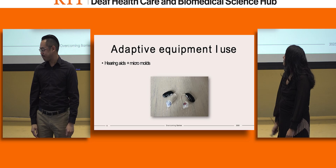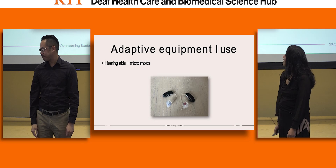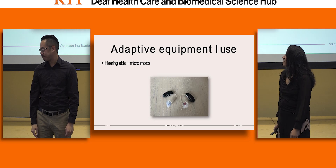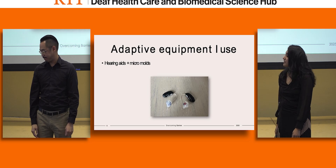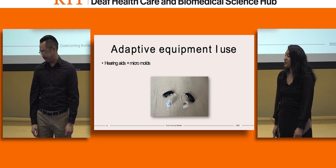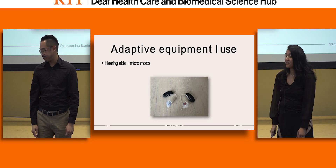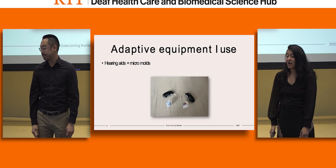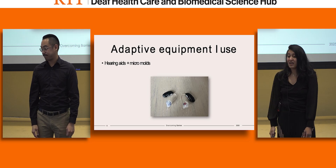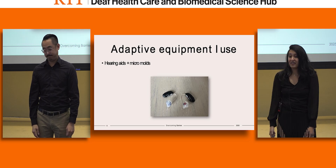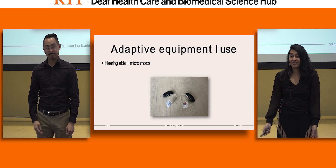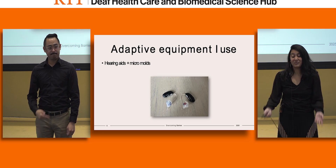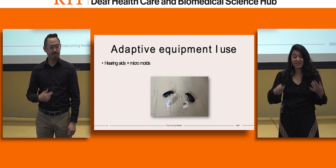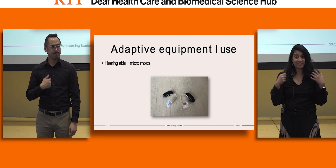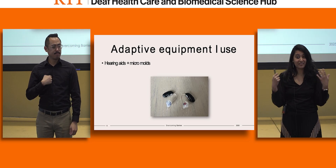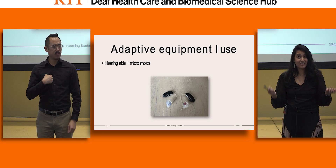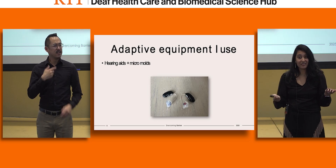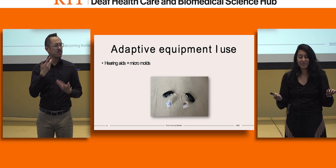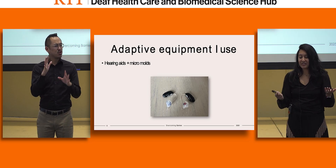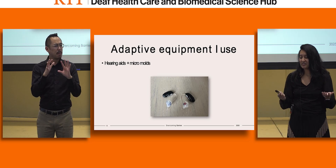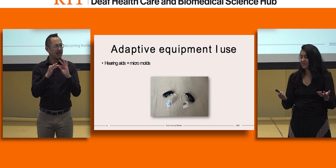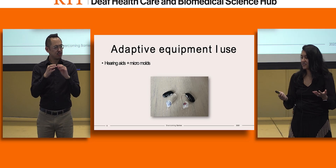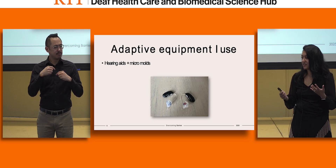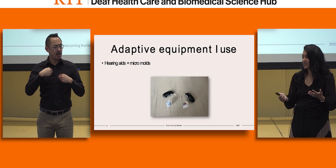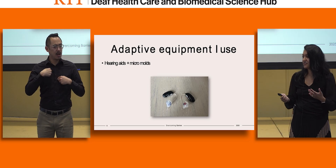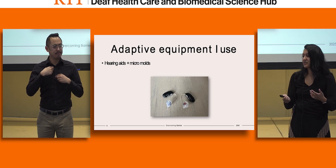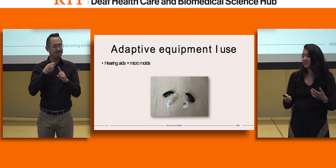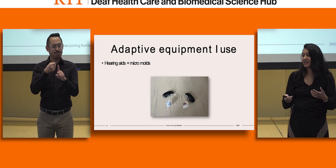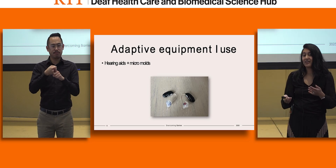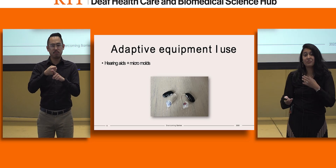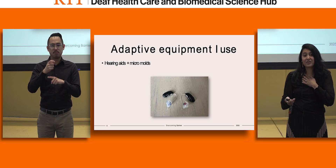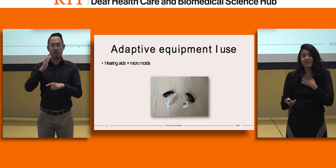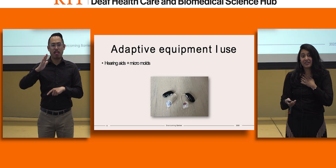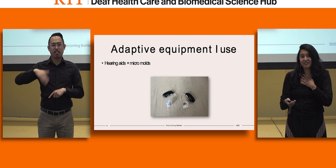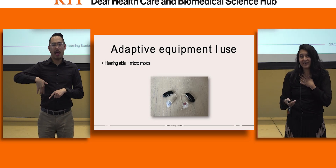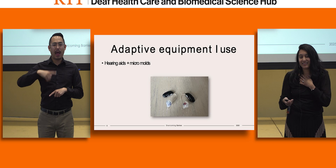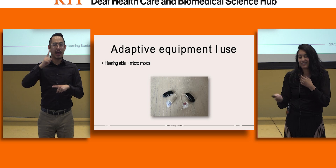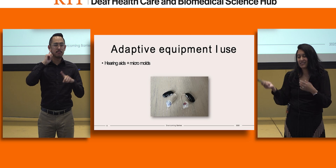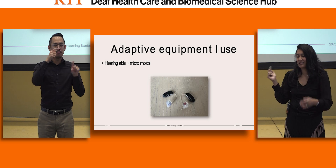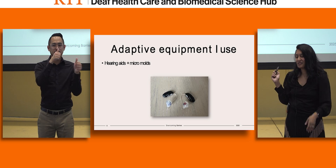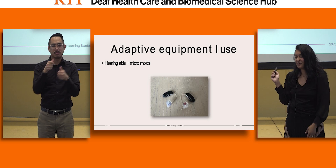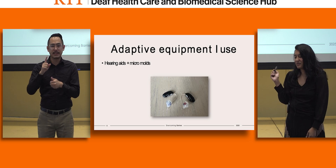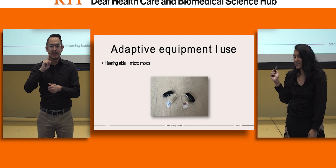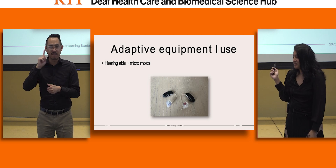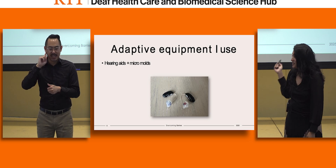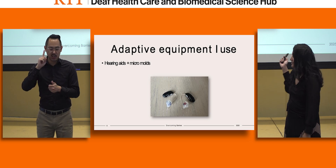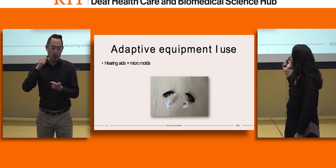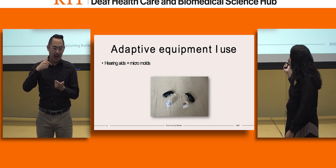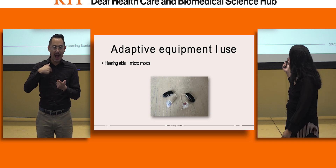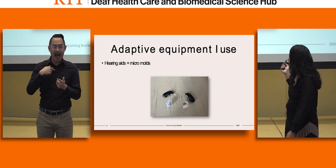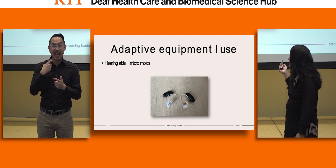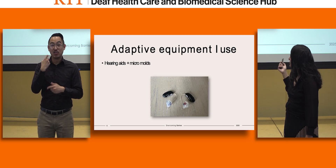So, I mentioned that I was late-deafened hard of hearing. I wear hearing aids, and so, recently have upgraded